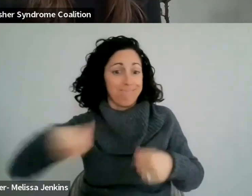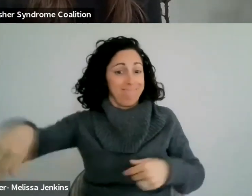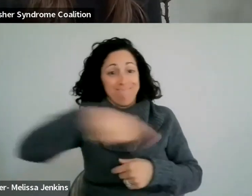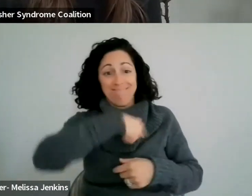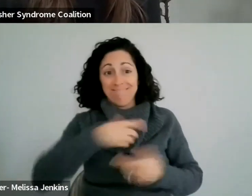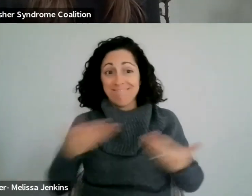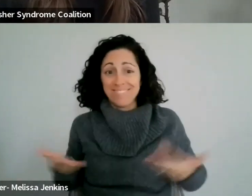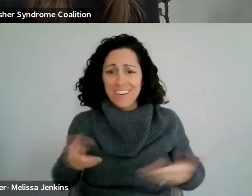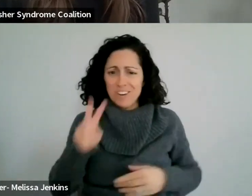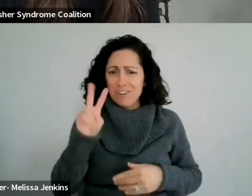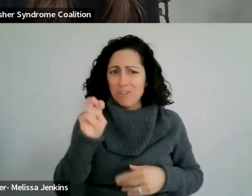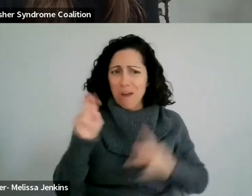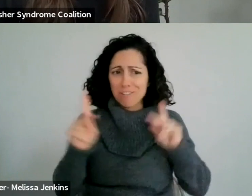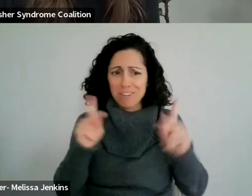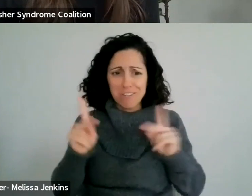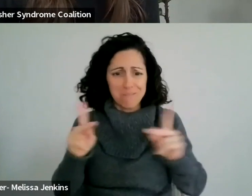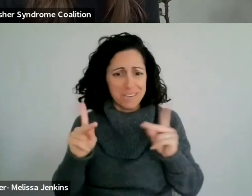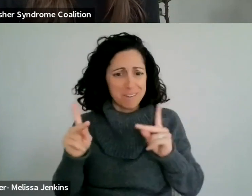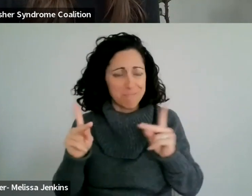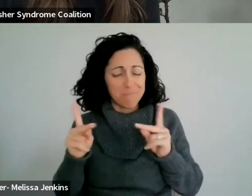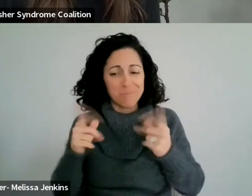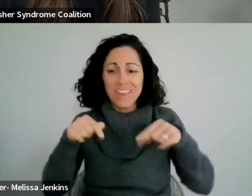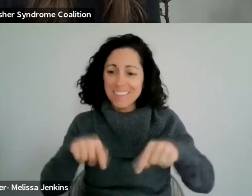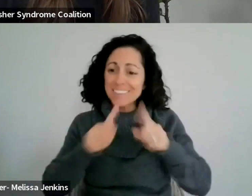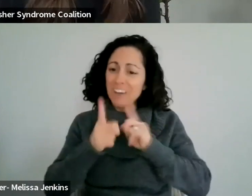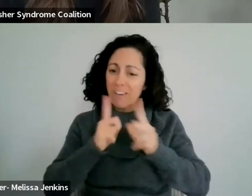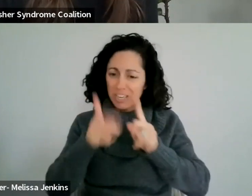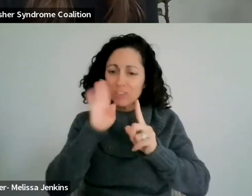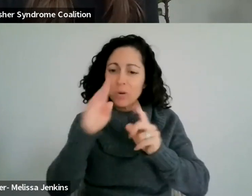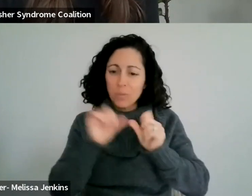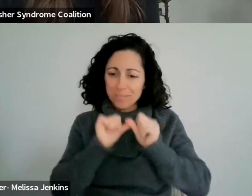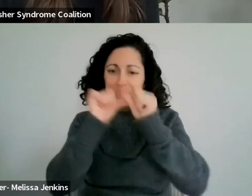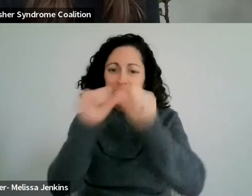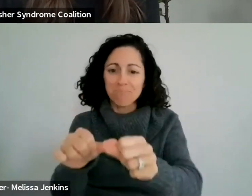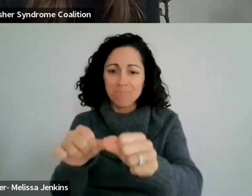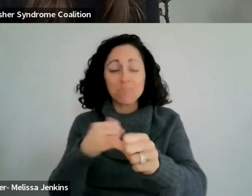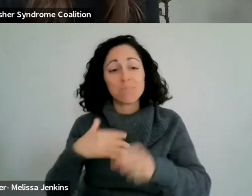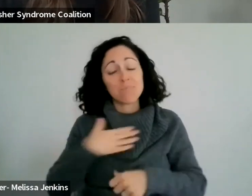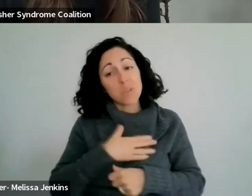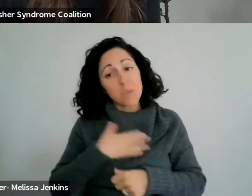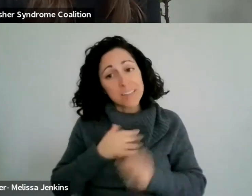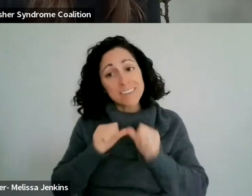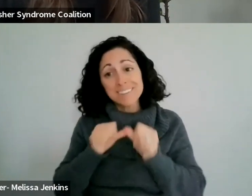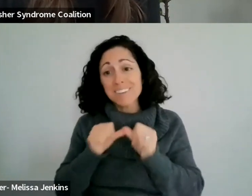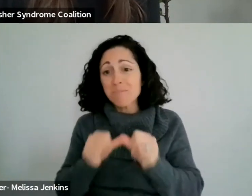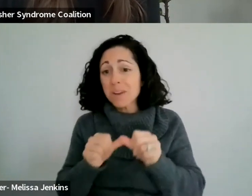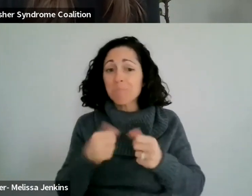so we're going to keep it going and please keep in touch with the Usher Syndrome Coalition.